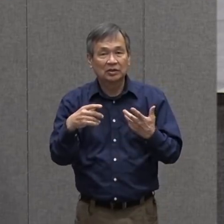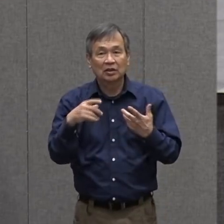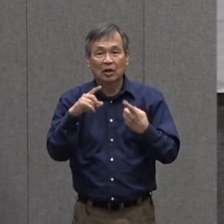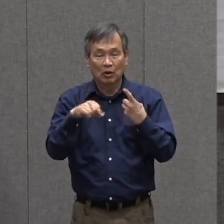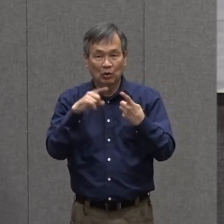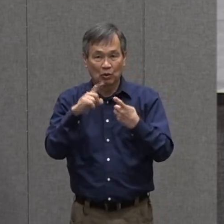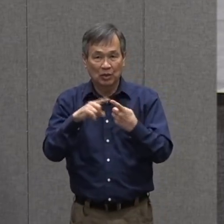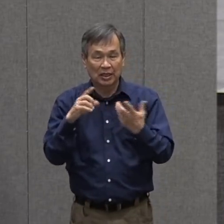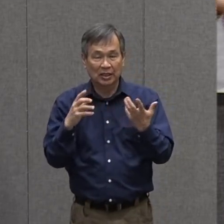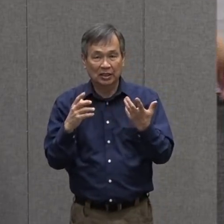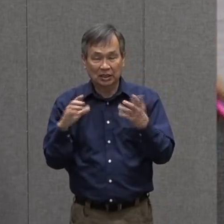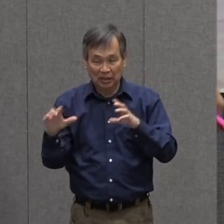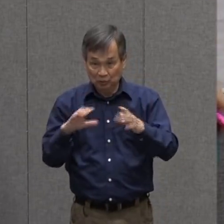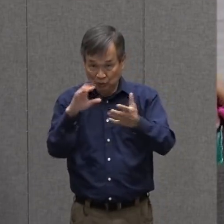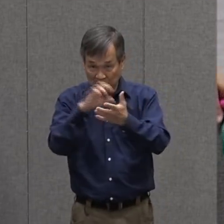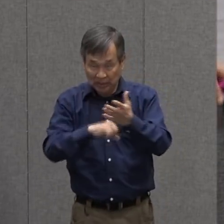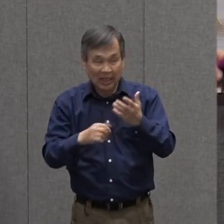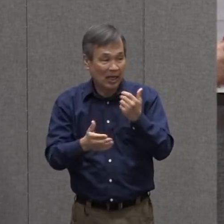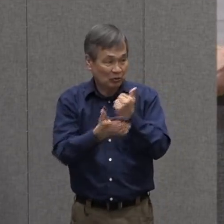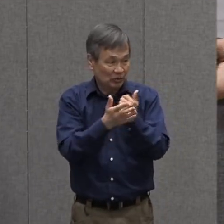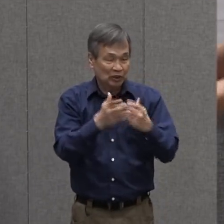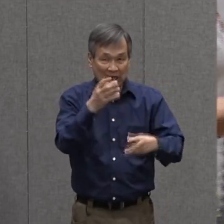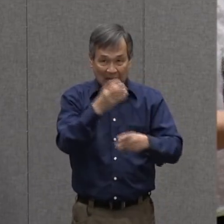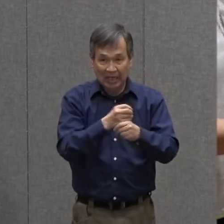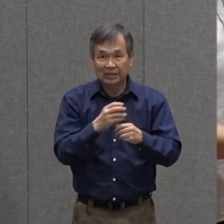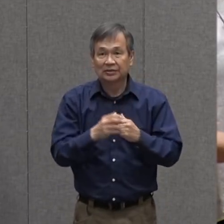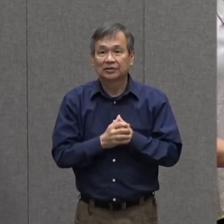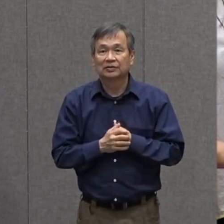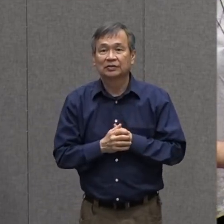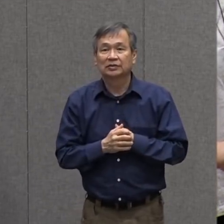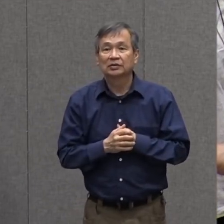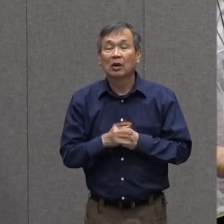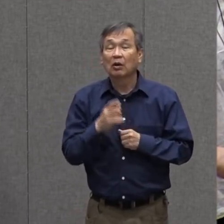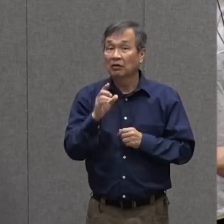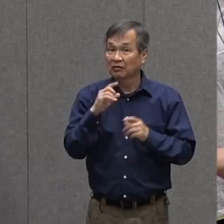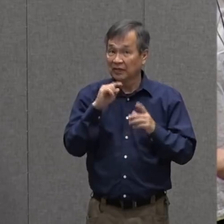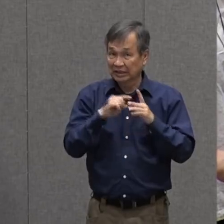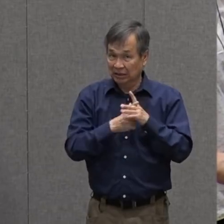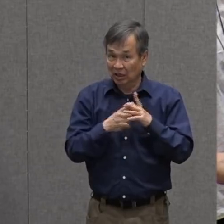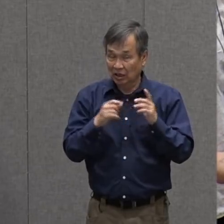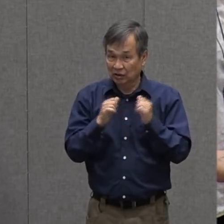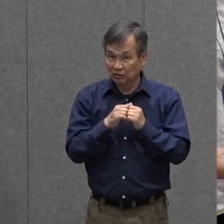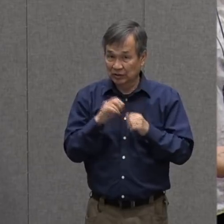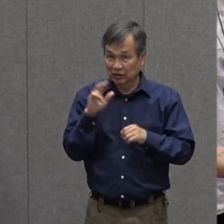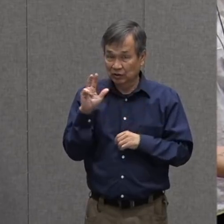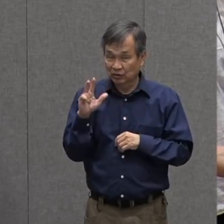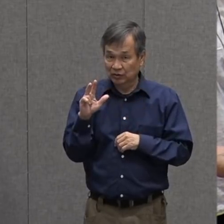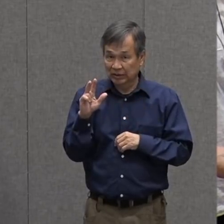That is always the strategy that has worked for me. So if I start by doing that 364 and again,